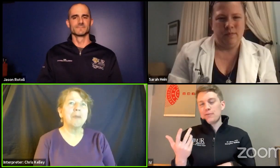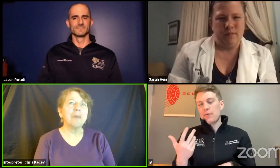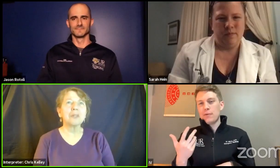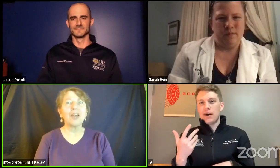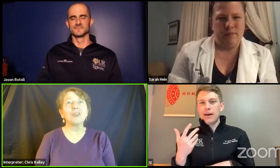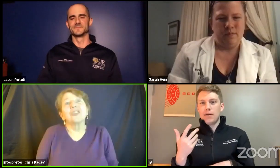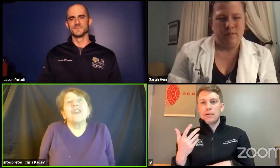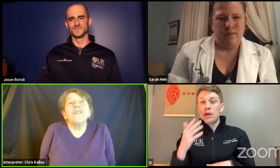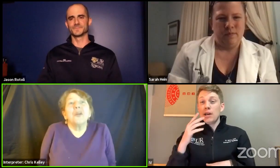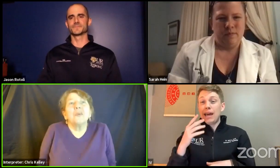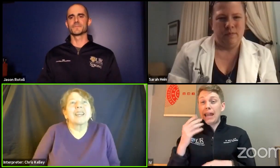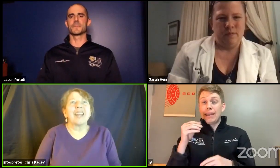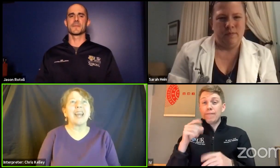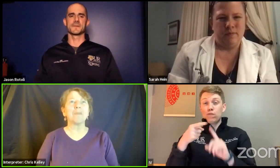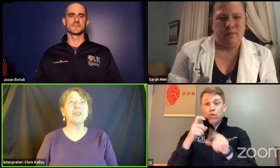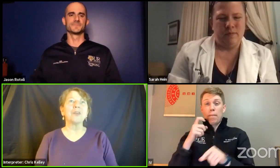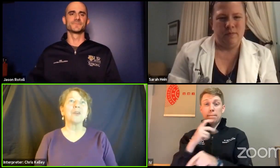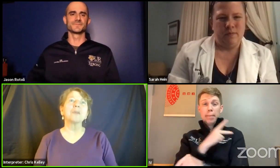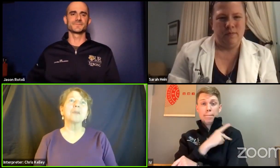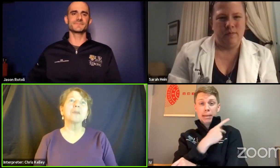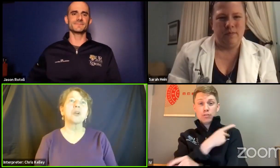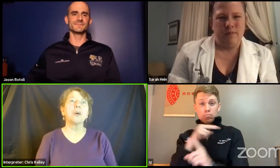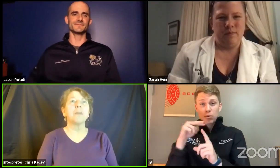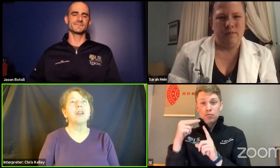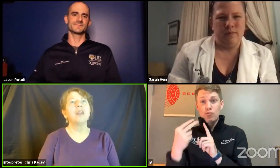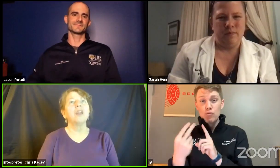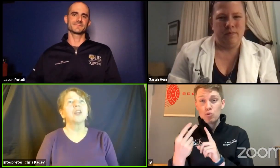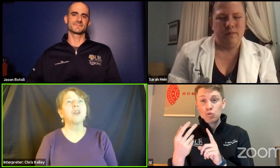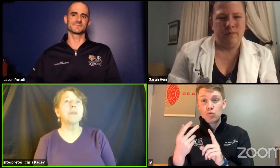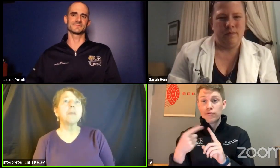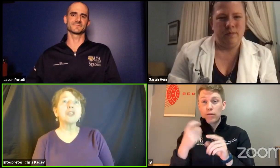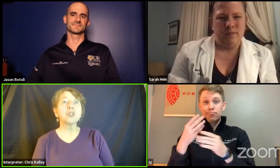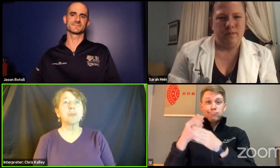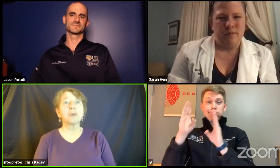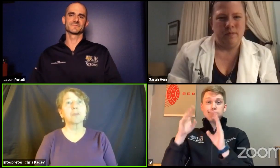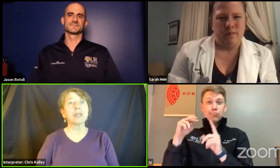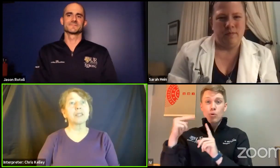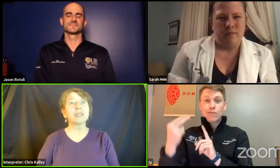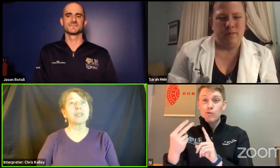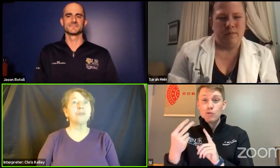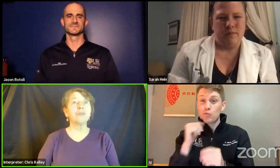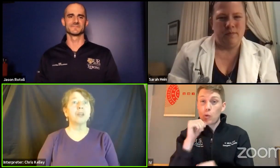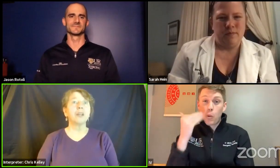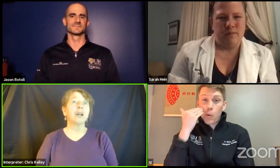to actually find out whether it's heart attack, gallbladder,